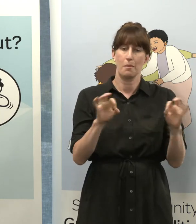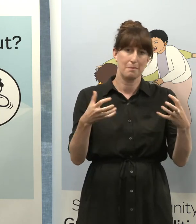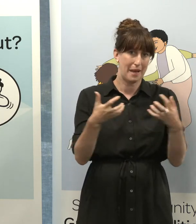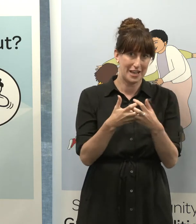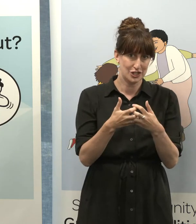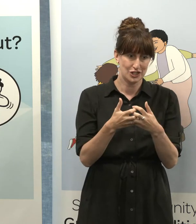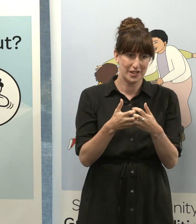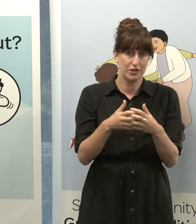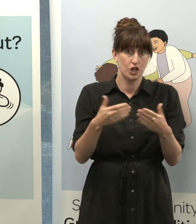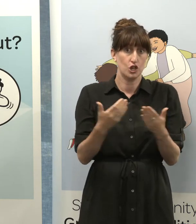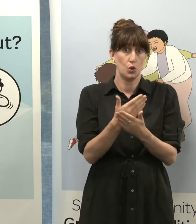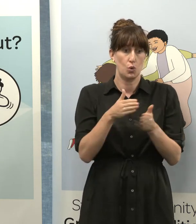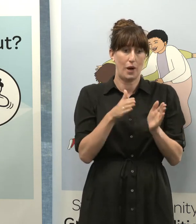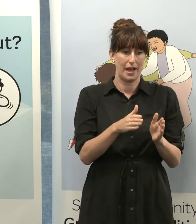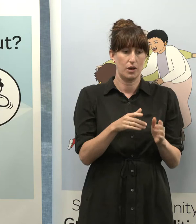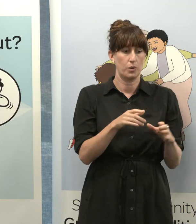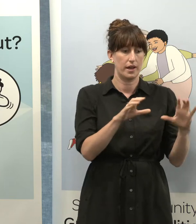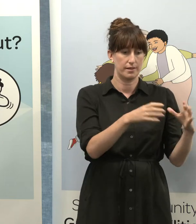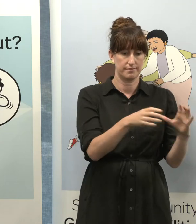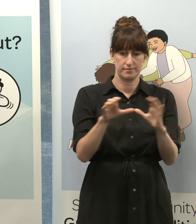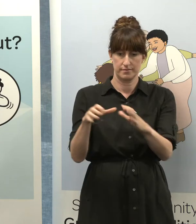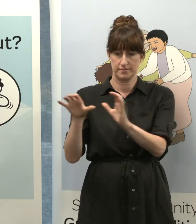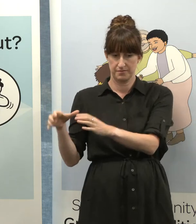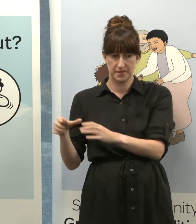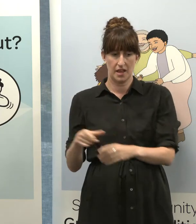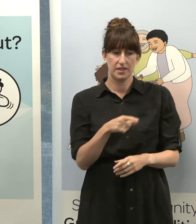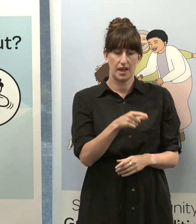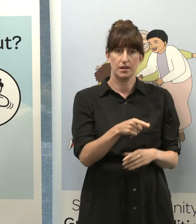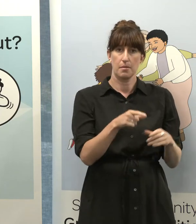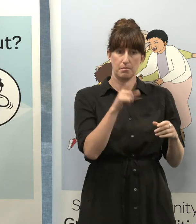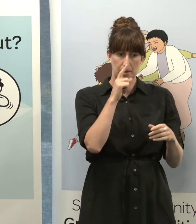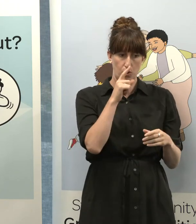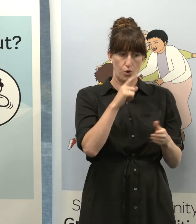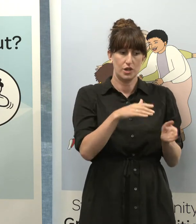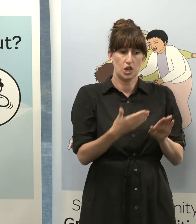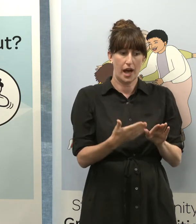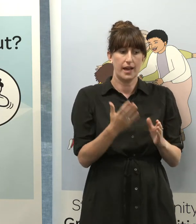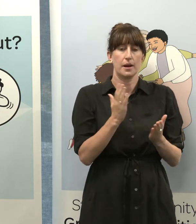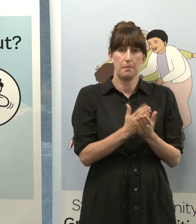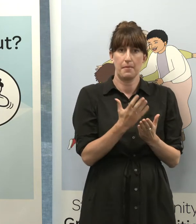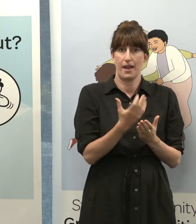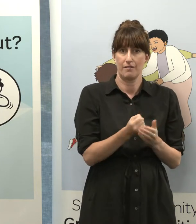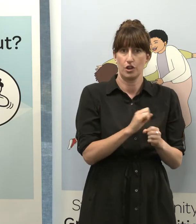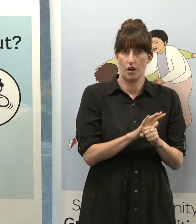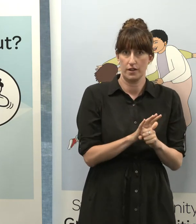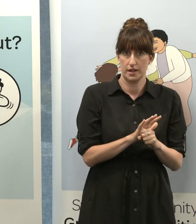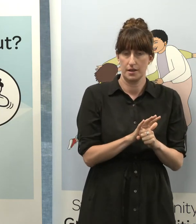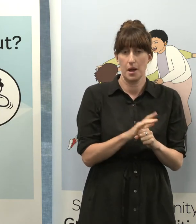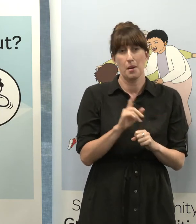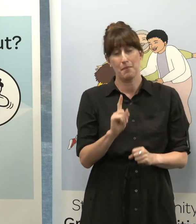announcing the deaths has not always matched up with that new definition which is everyone